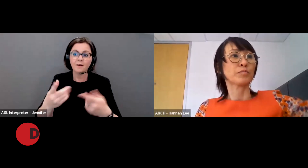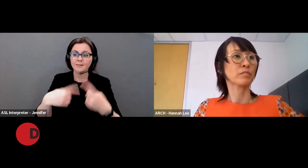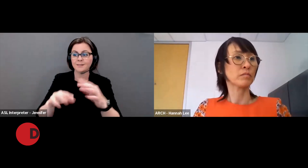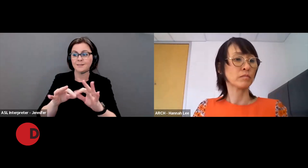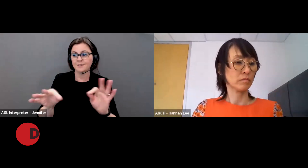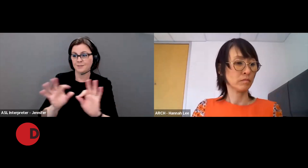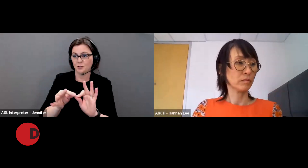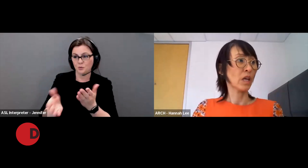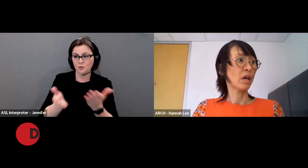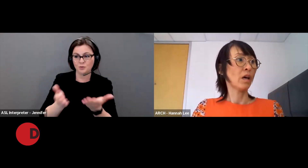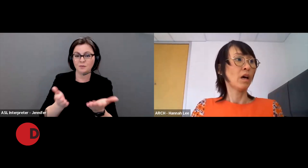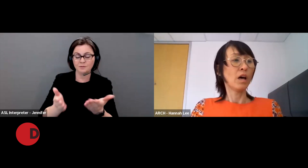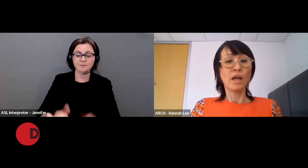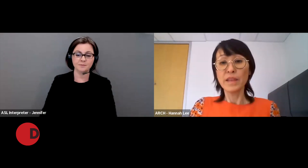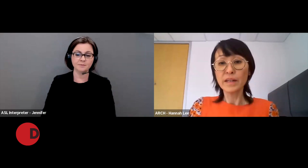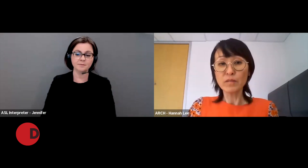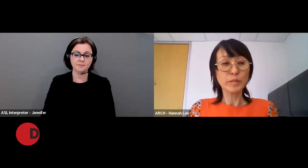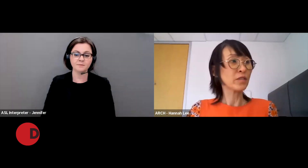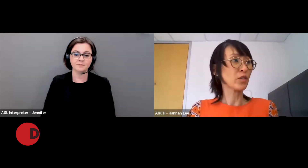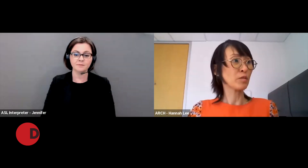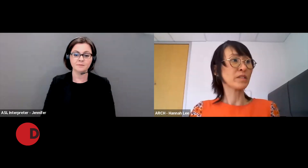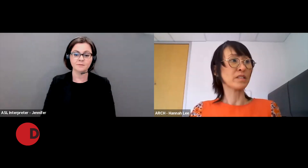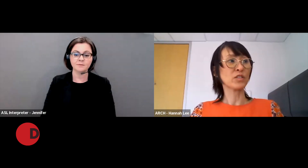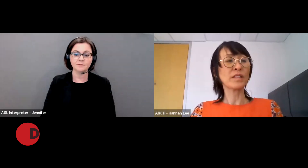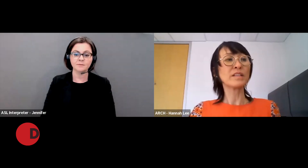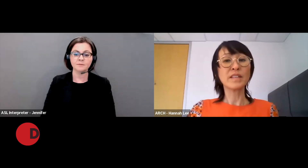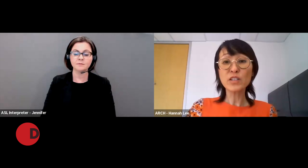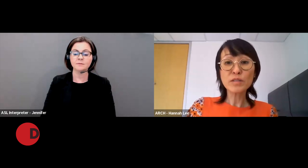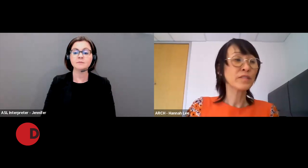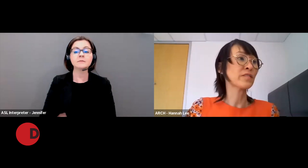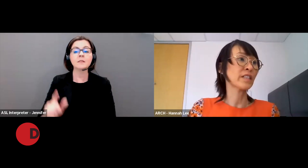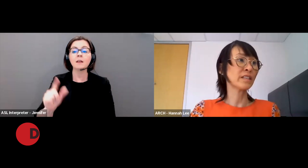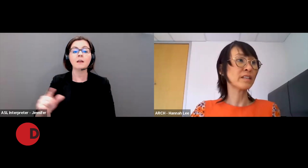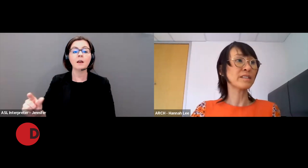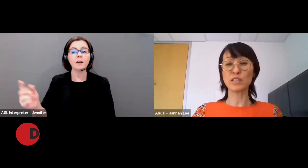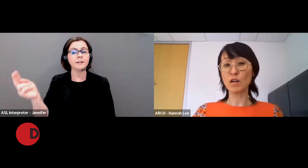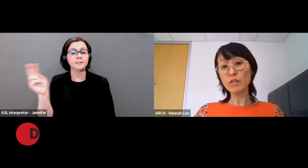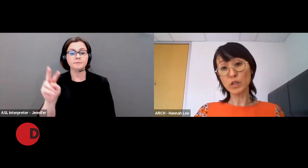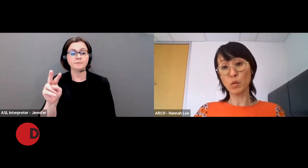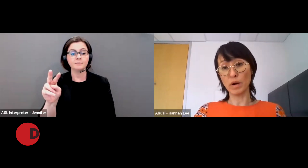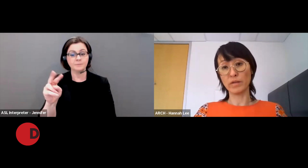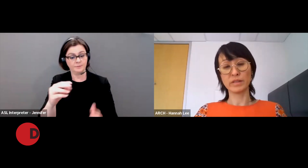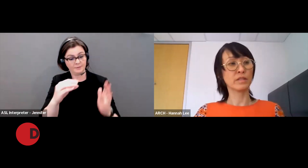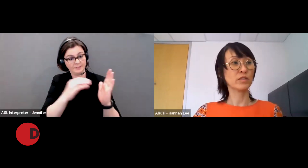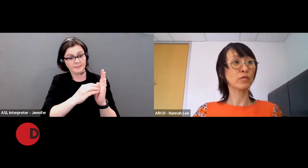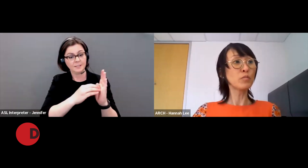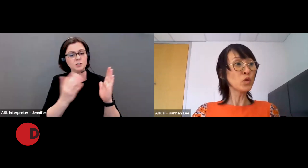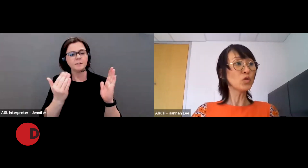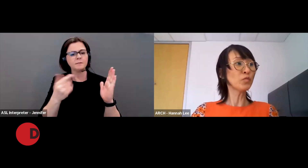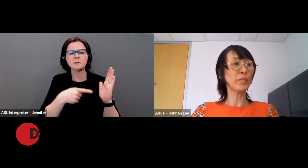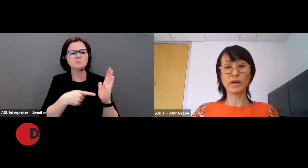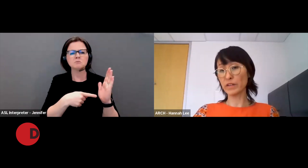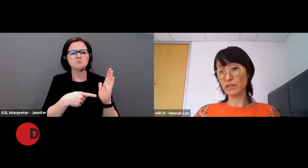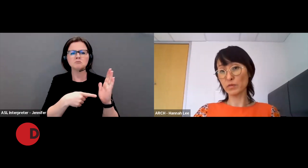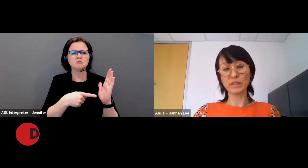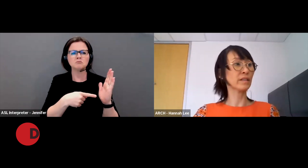The Supreme Court of Canada had to decide whether deaf people were denied “equal benefit of the law” under section 15. The Court noted that the law setting out the public health scheme treated deaf and hearing people the